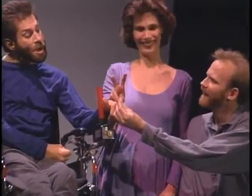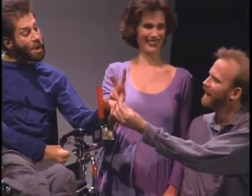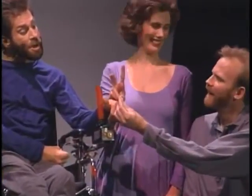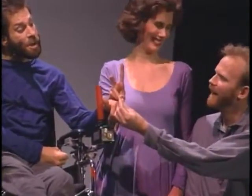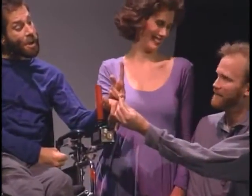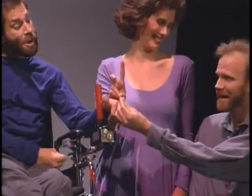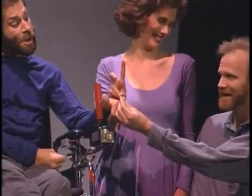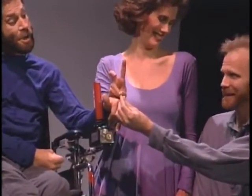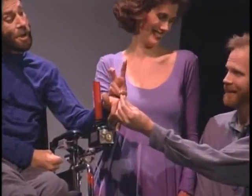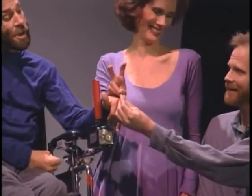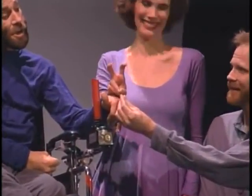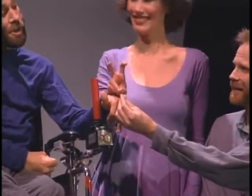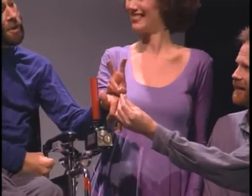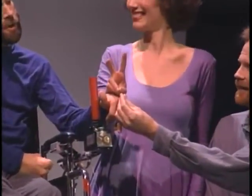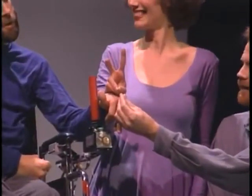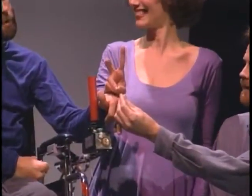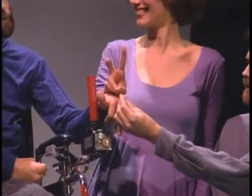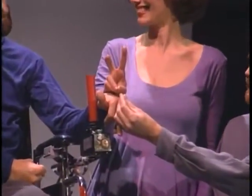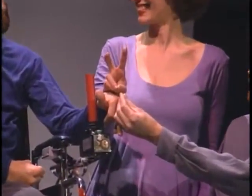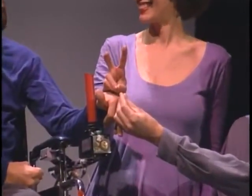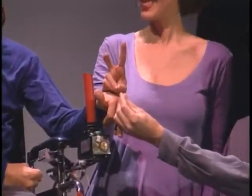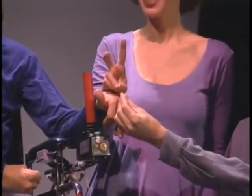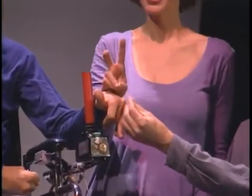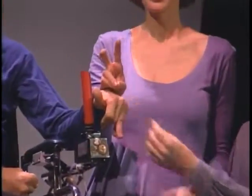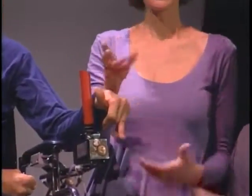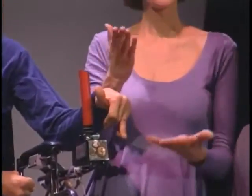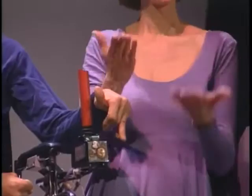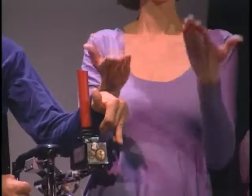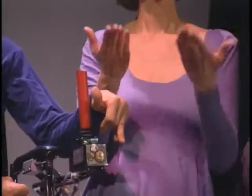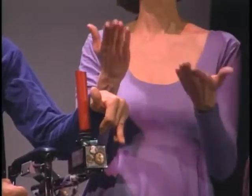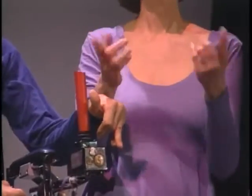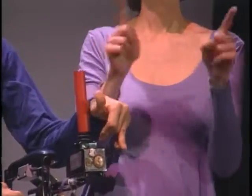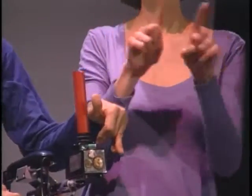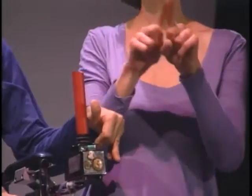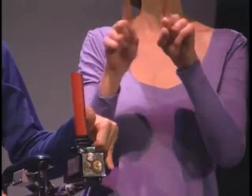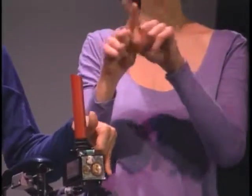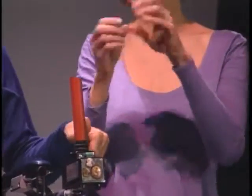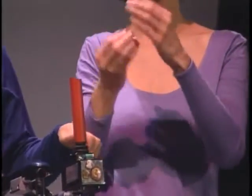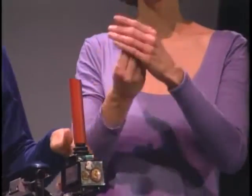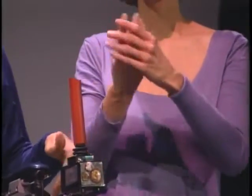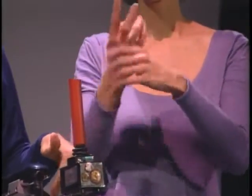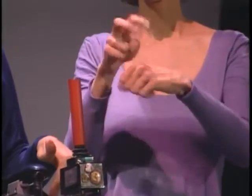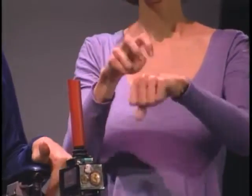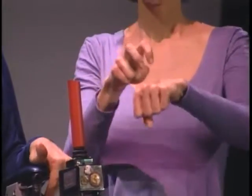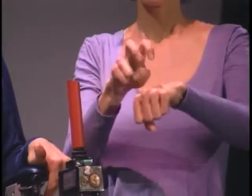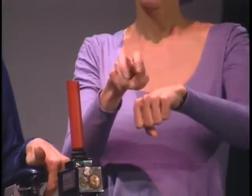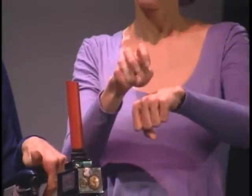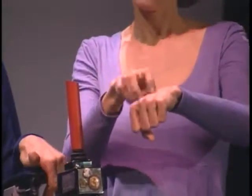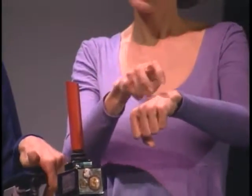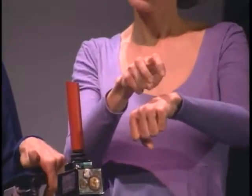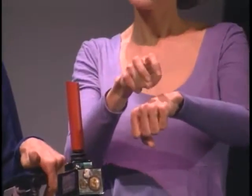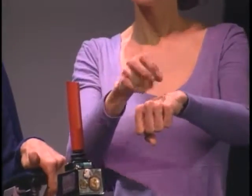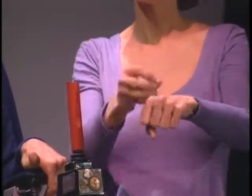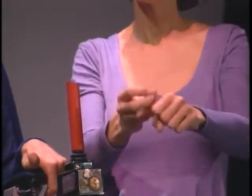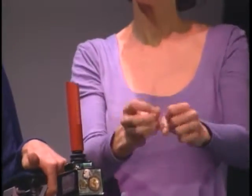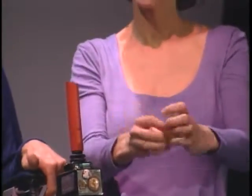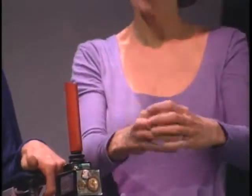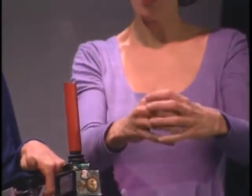and maybe maybe a potato product